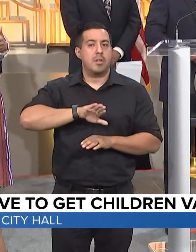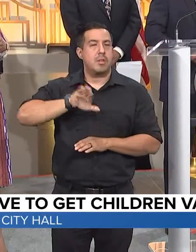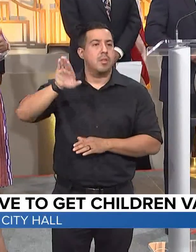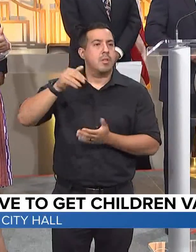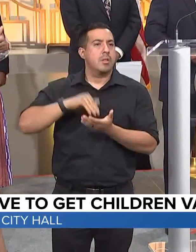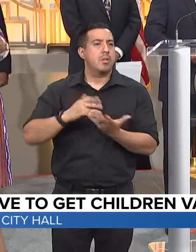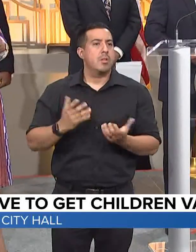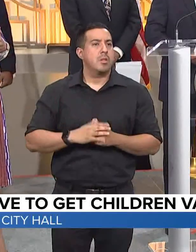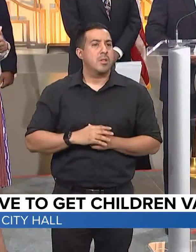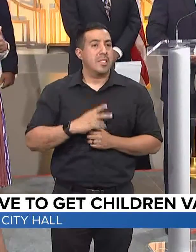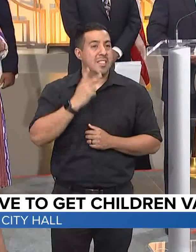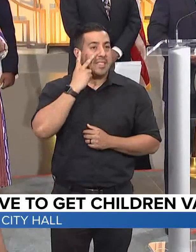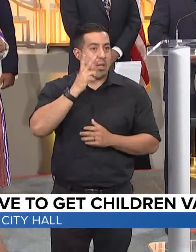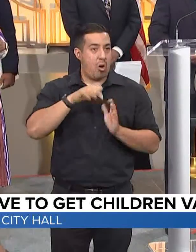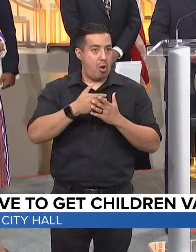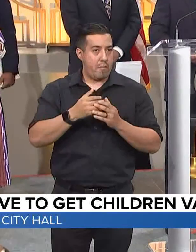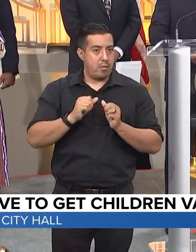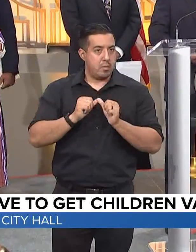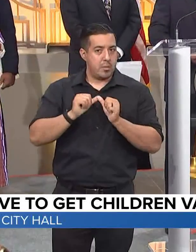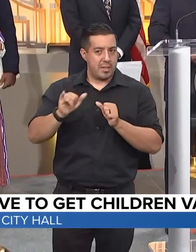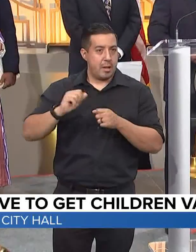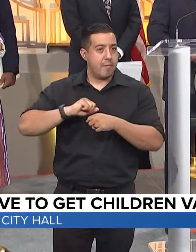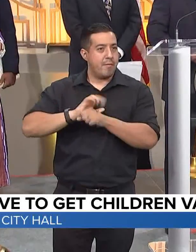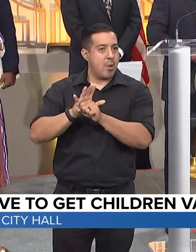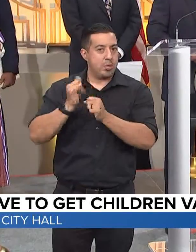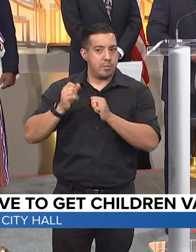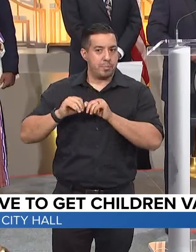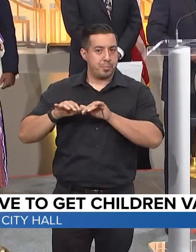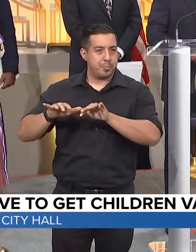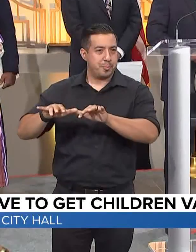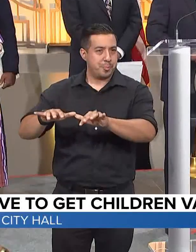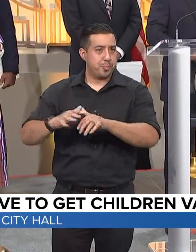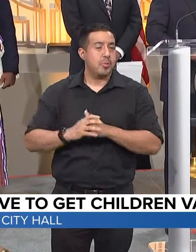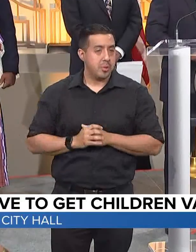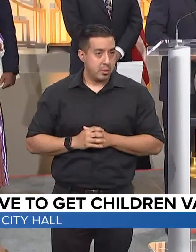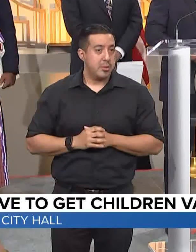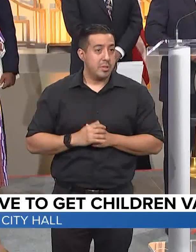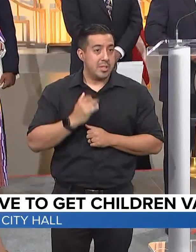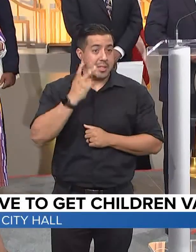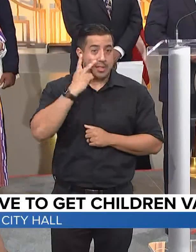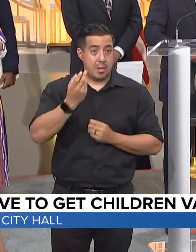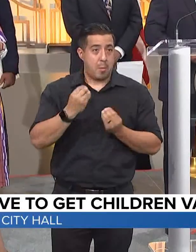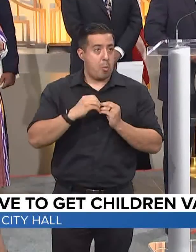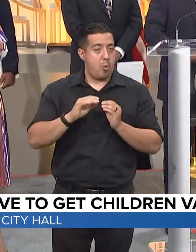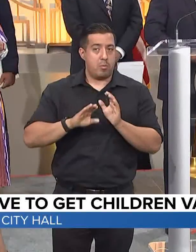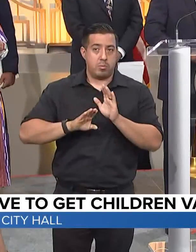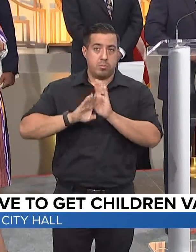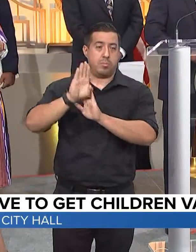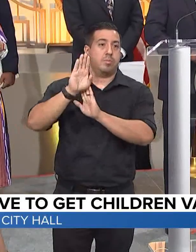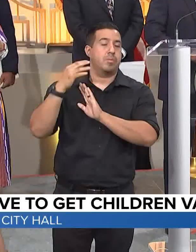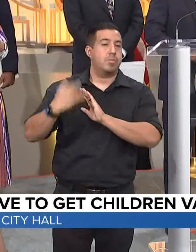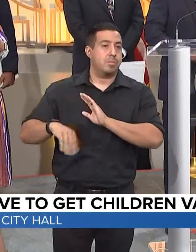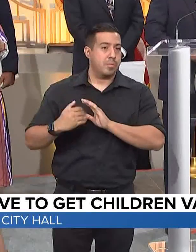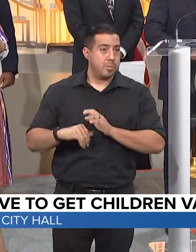considers the momentum of the viral spread and it is continuing to go up very, very sharply. We're seeing that our